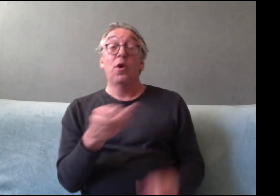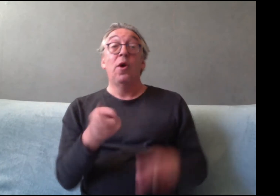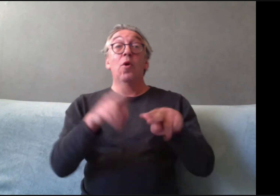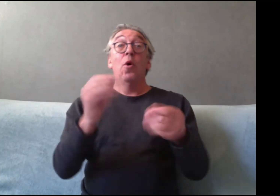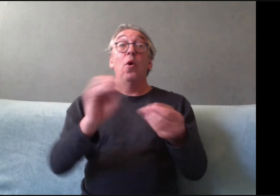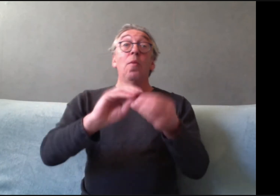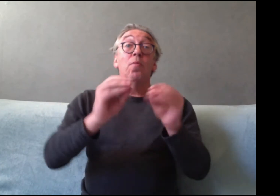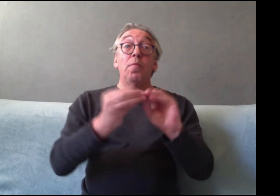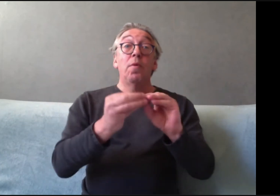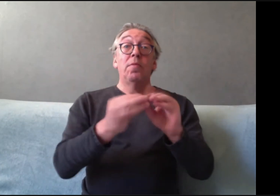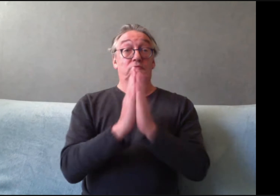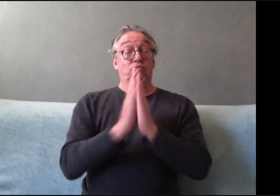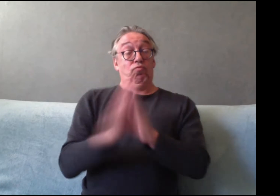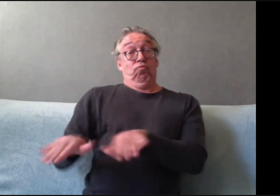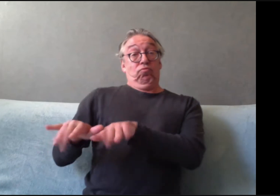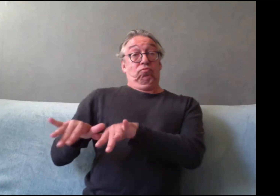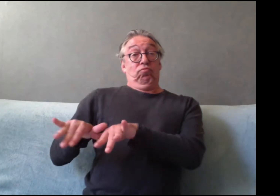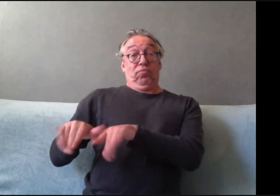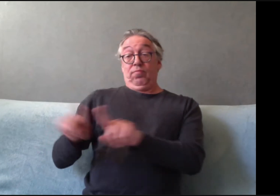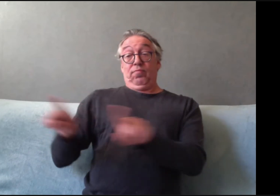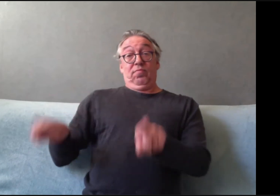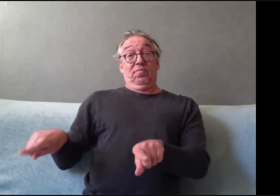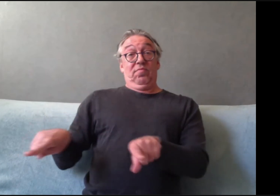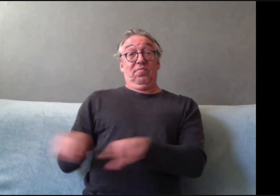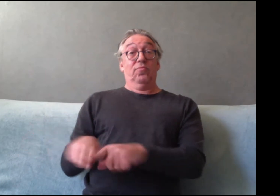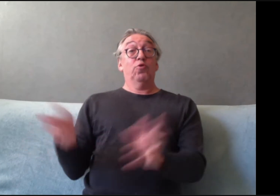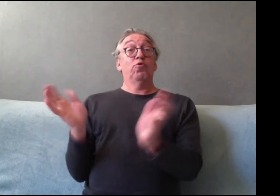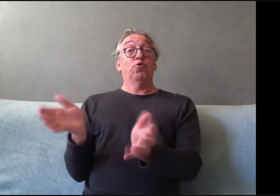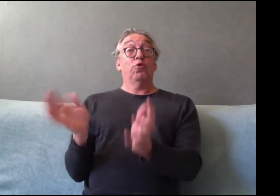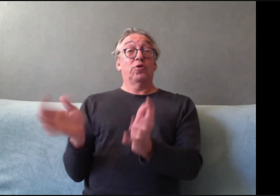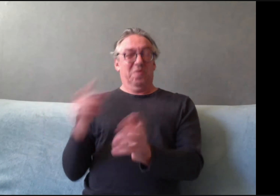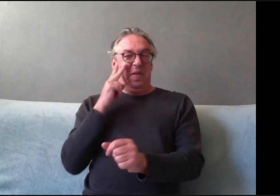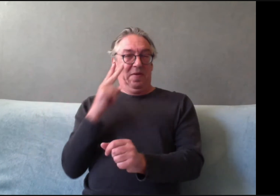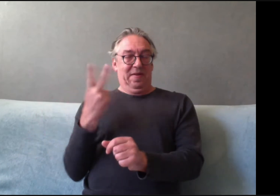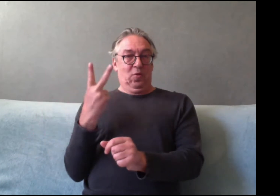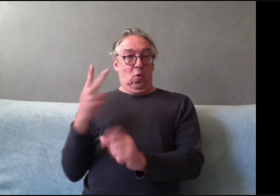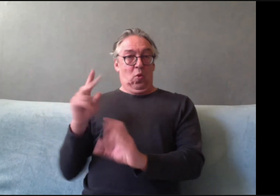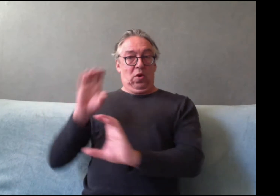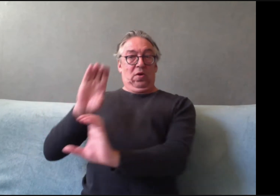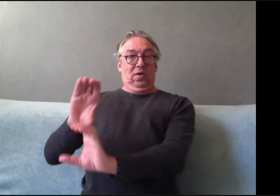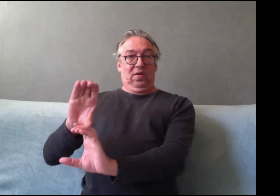Just to be clear, there are two different boxes in the webinar.